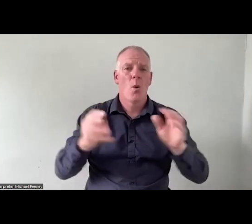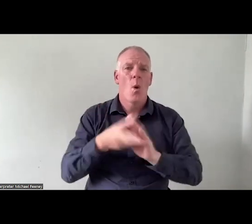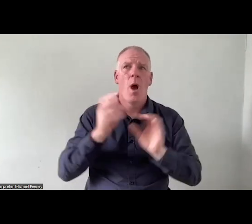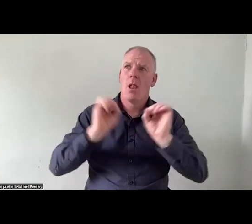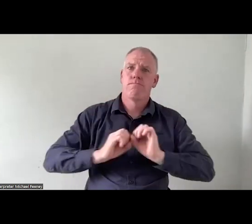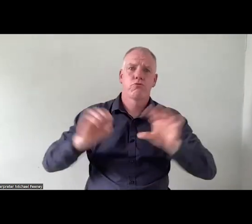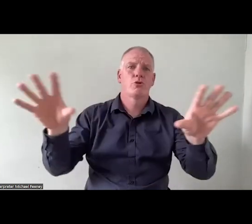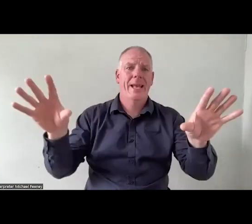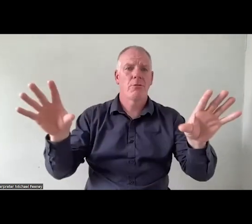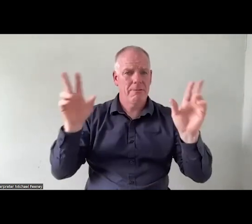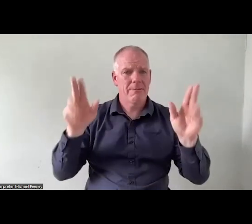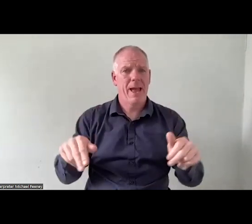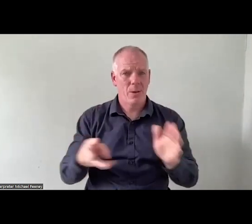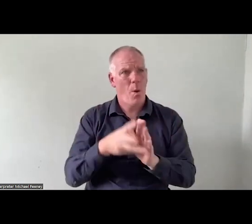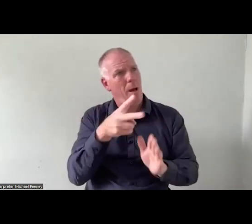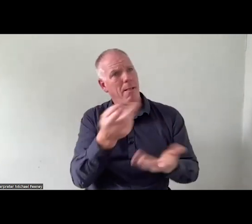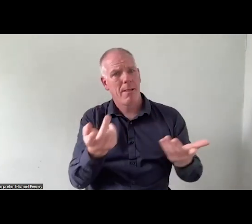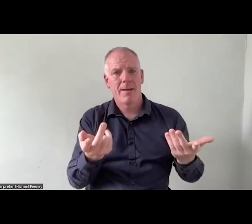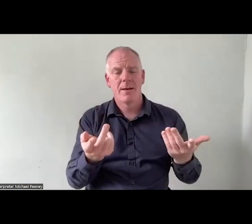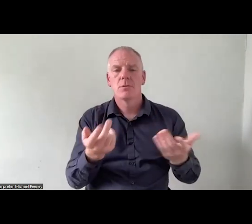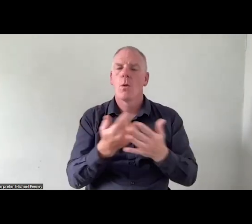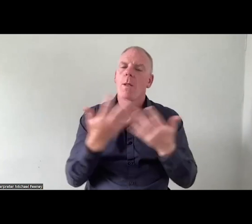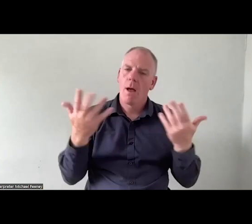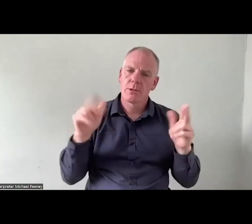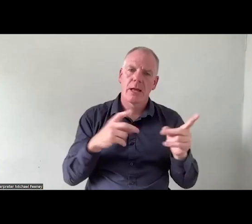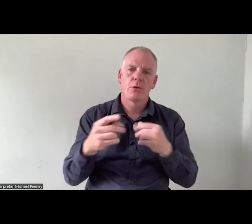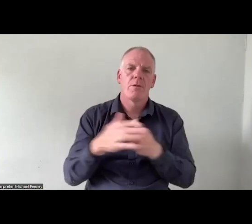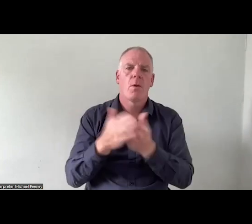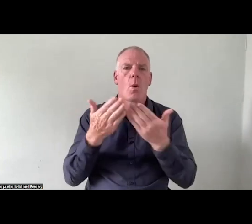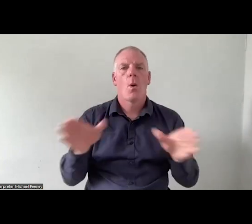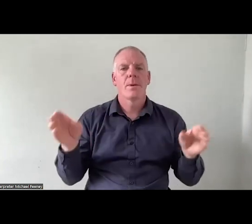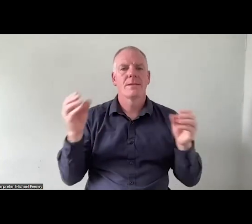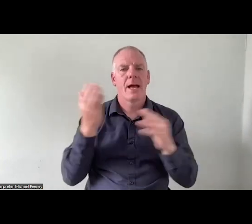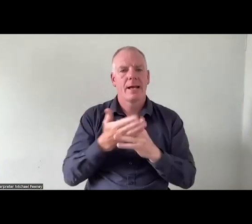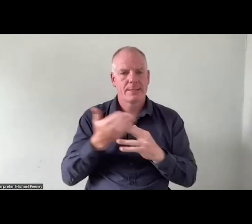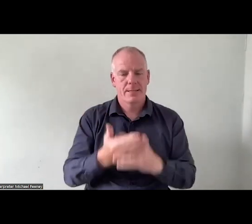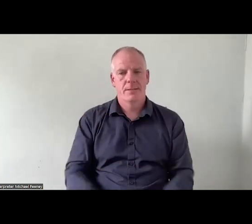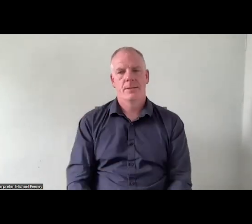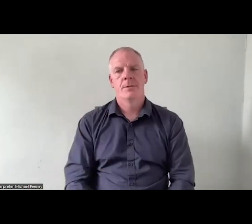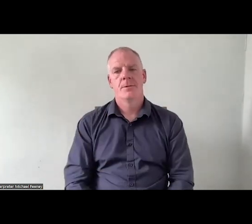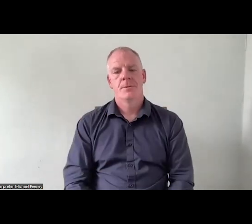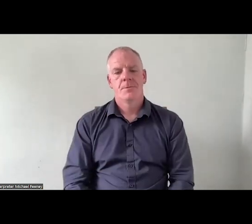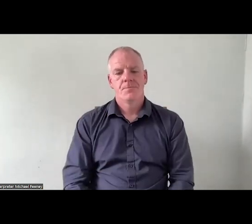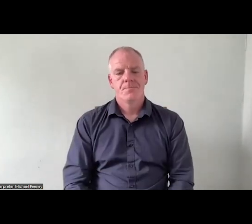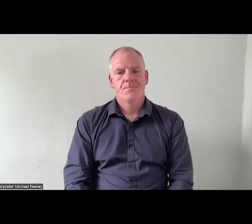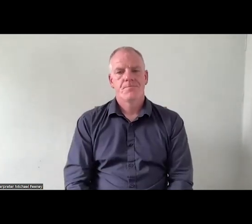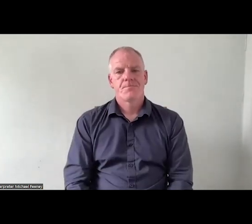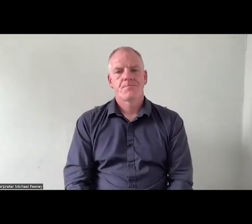So, there's lots of things we can do, in terms of open access. Now, there's also then closed access.